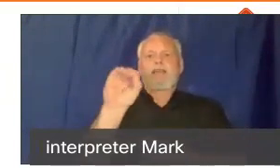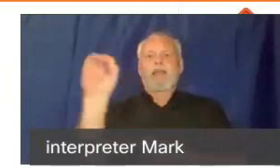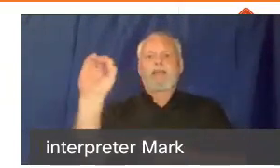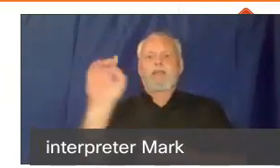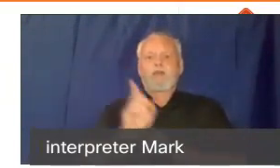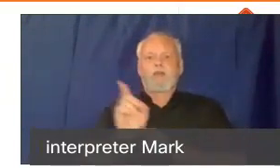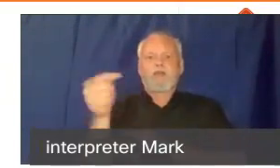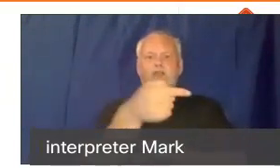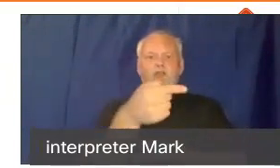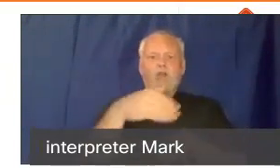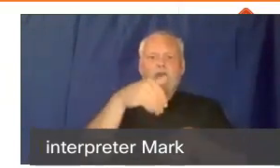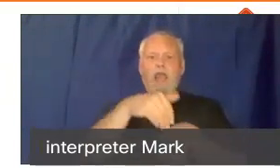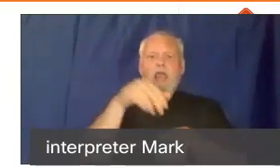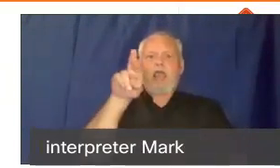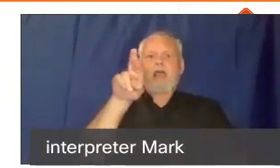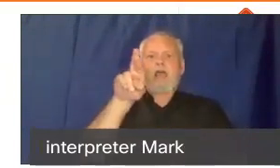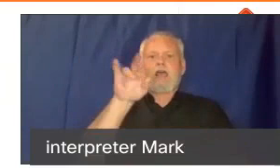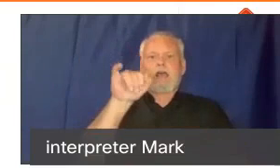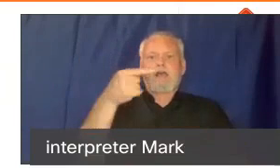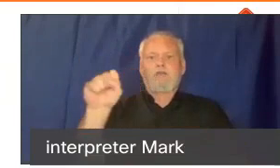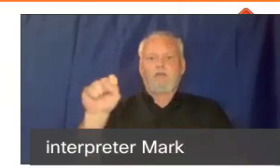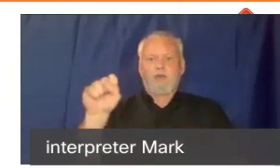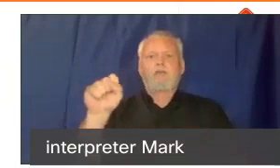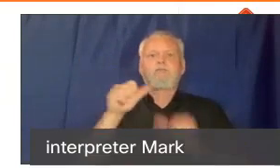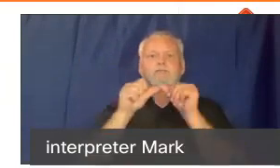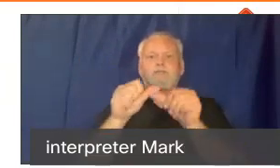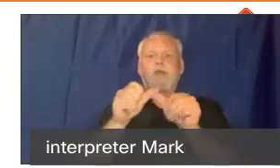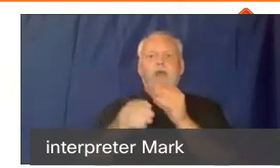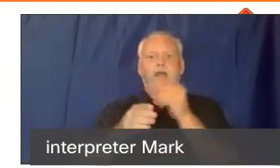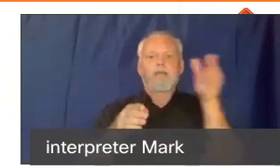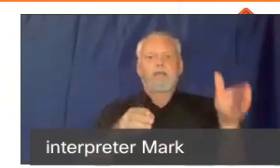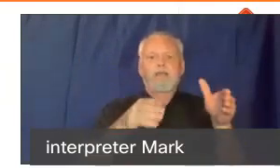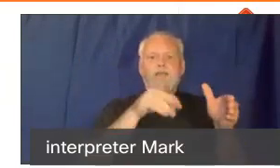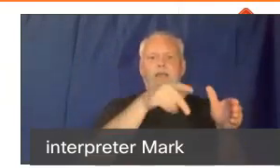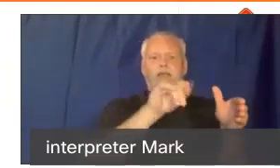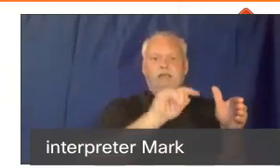And continue as a side path, and then up to that intersection that we talked about.